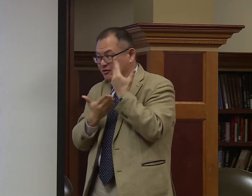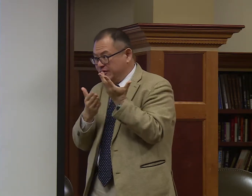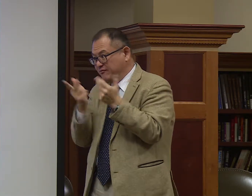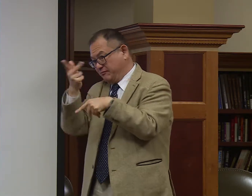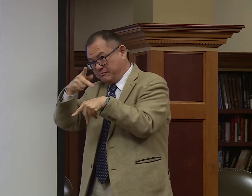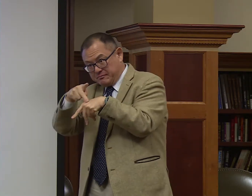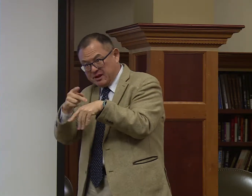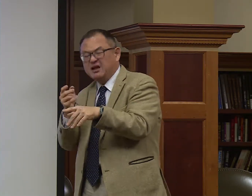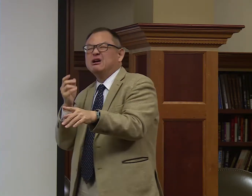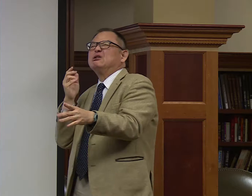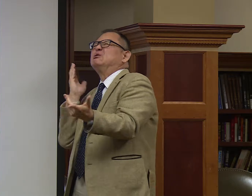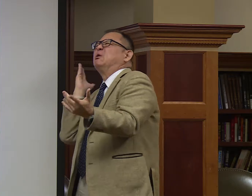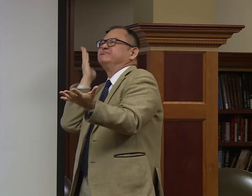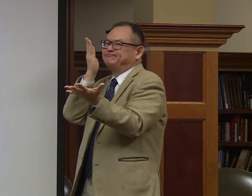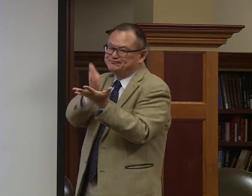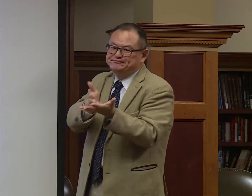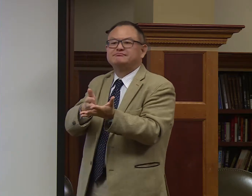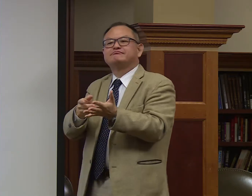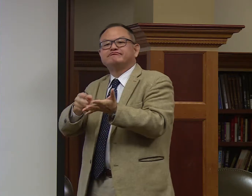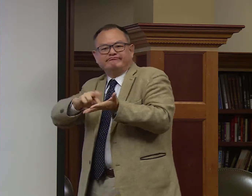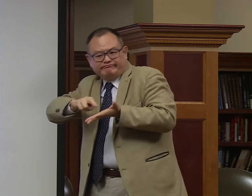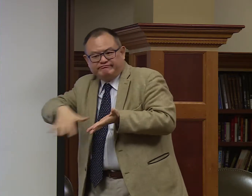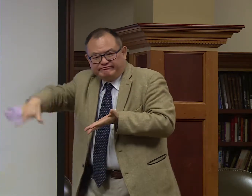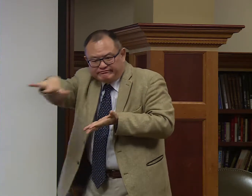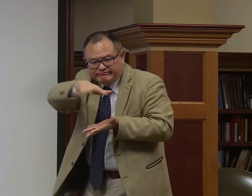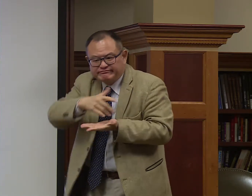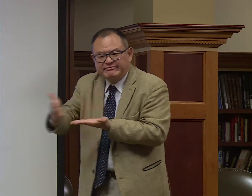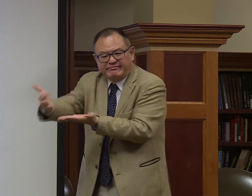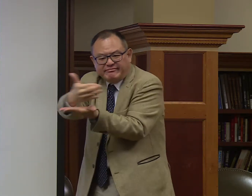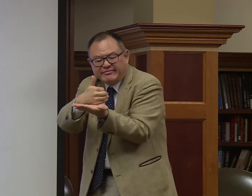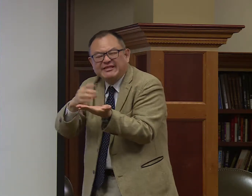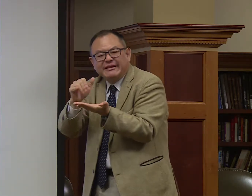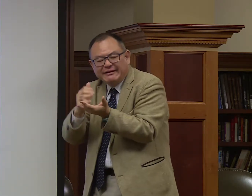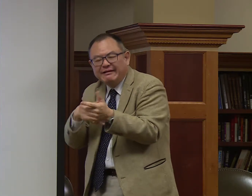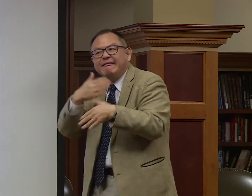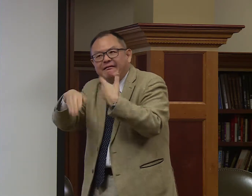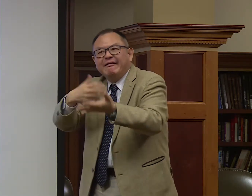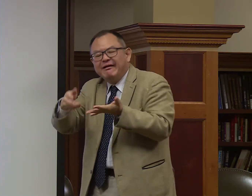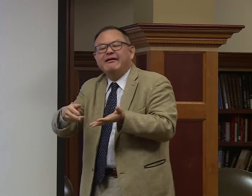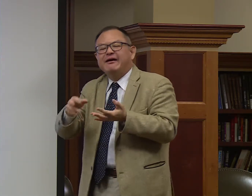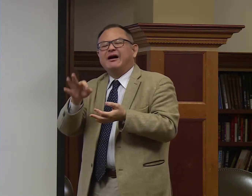to collect data over time. And I studied the Filipino Sign Language,